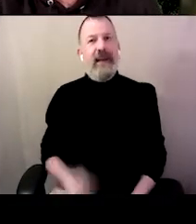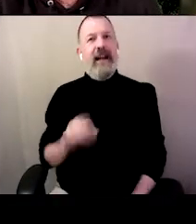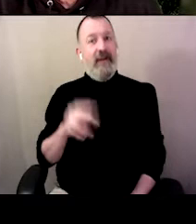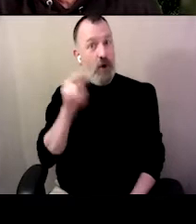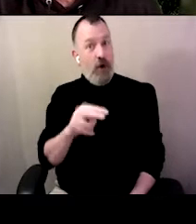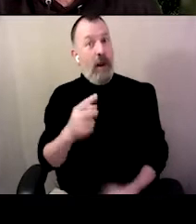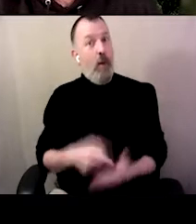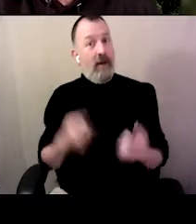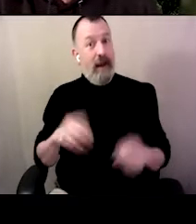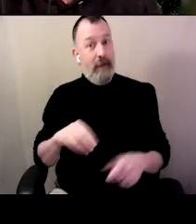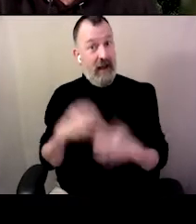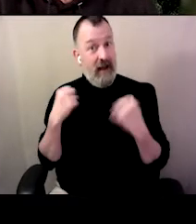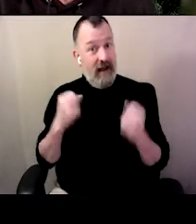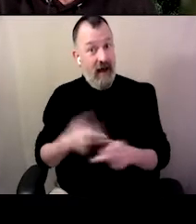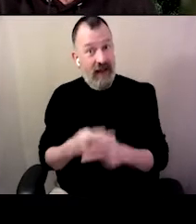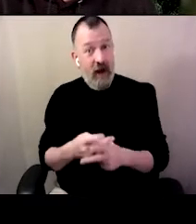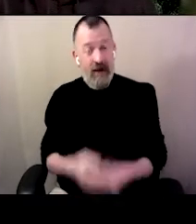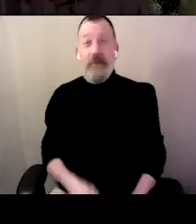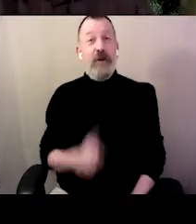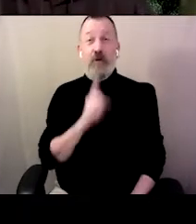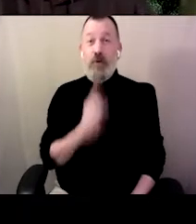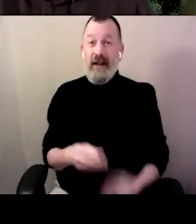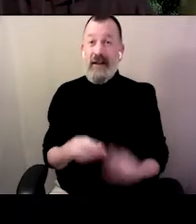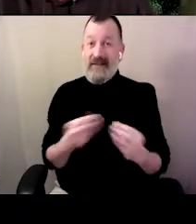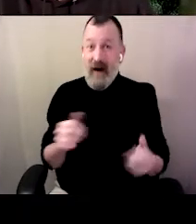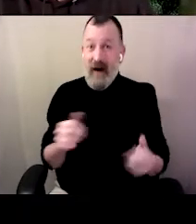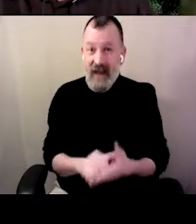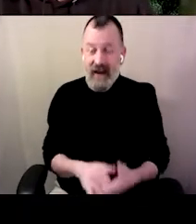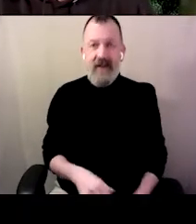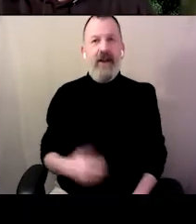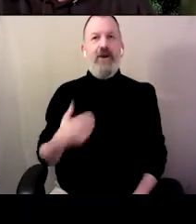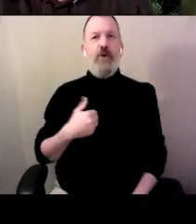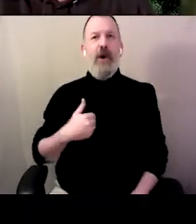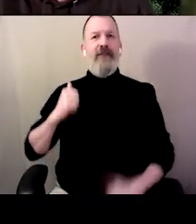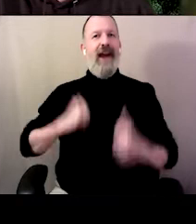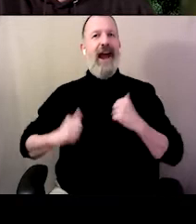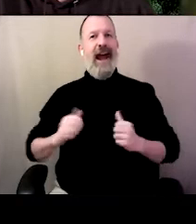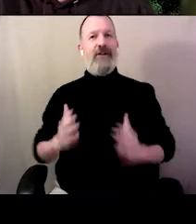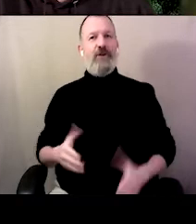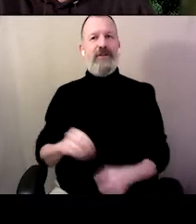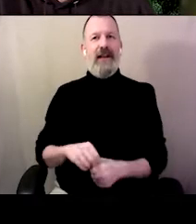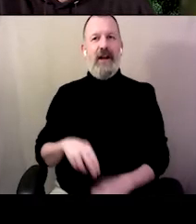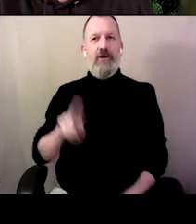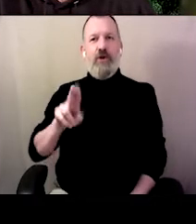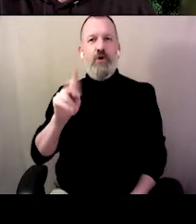CalebBarlow: In order to really solve that you've got actors in, you know, Ukraine, Moldova and Russia.